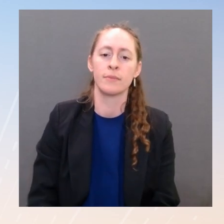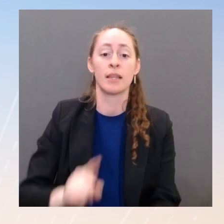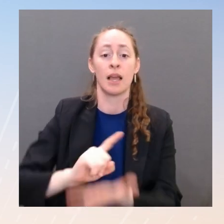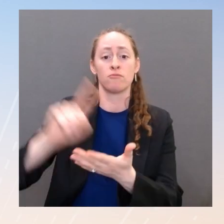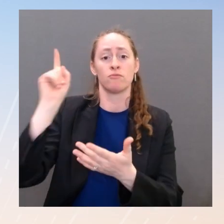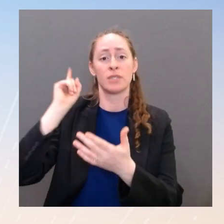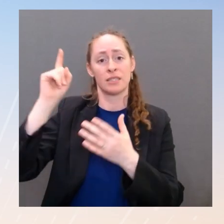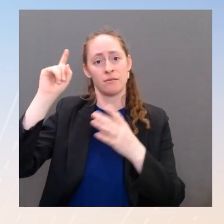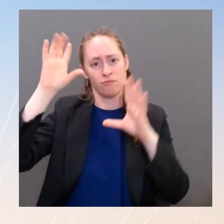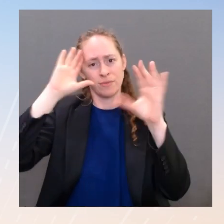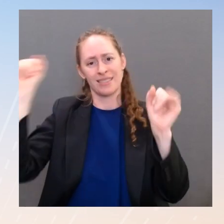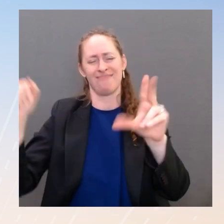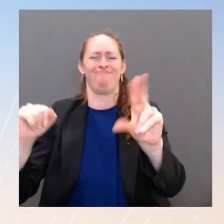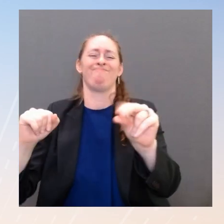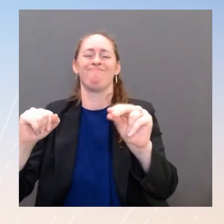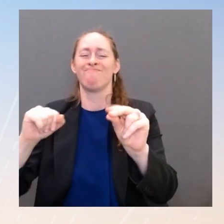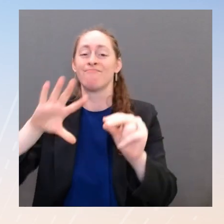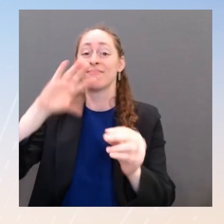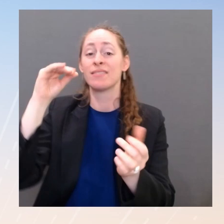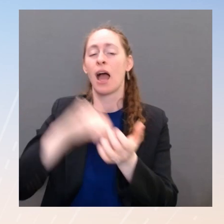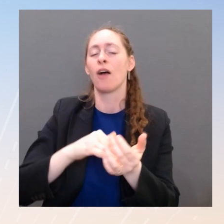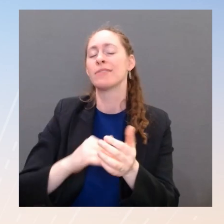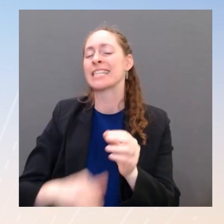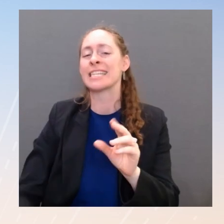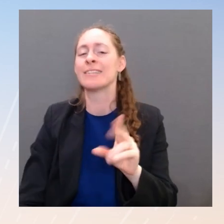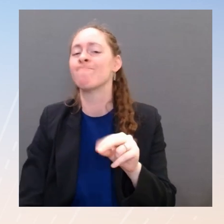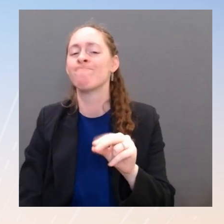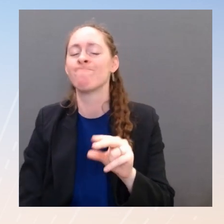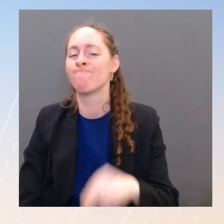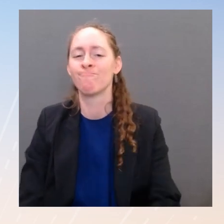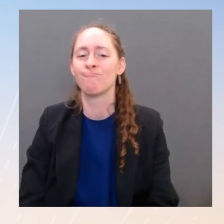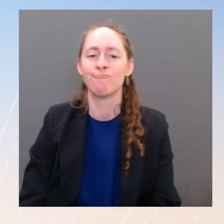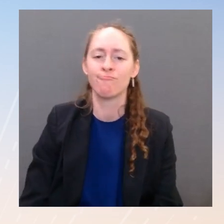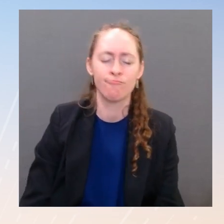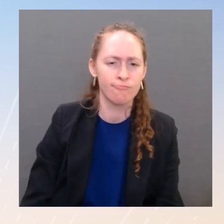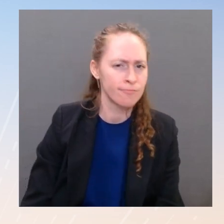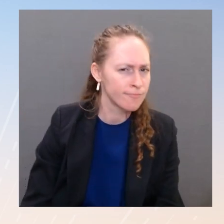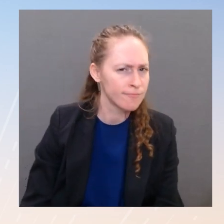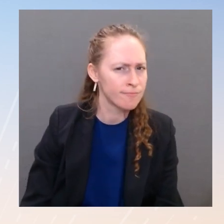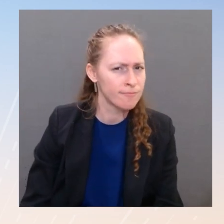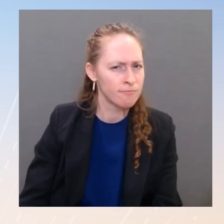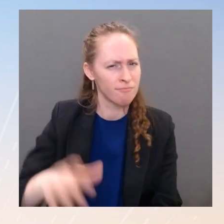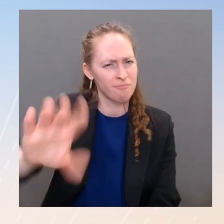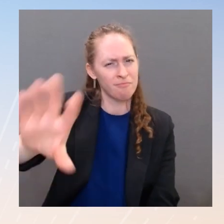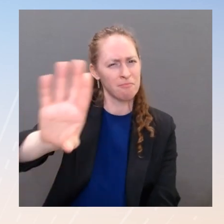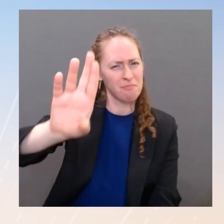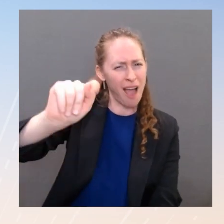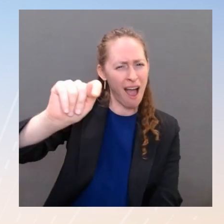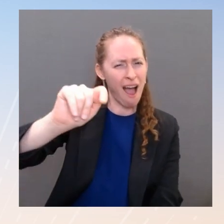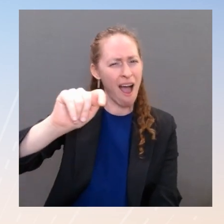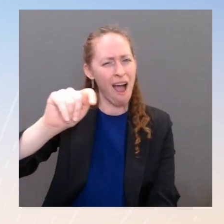He's expressed concern in the past about providing relief to -- he mentioned graduates of Yale --